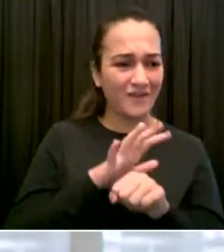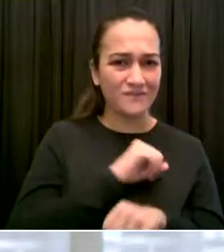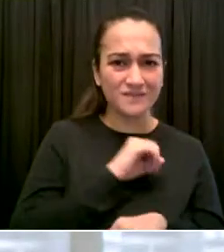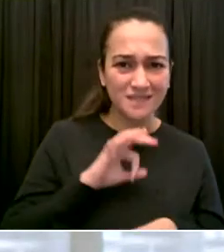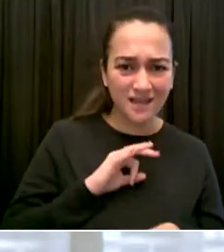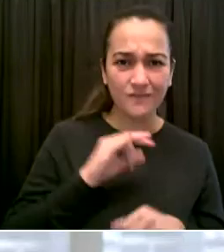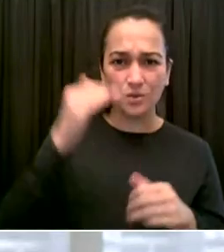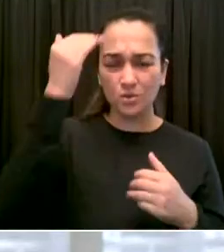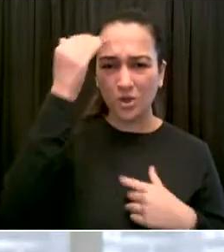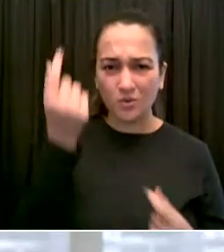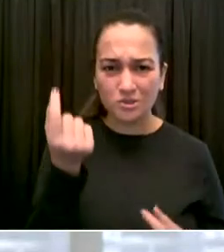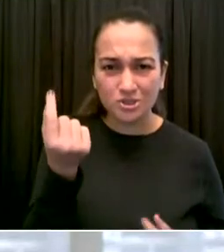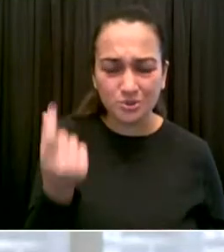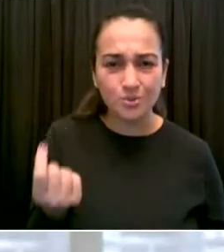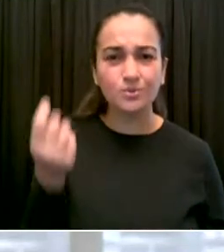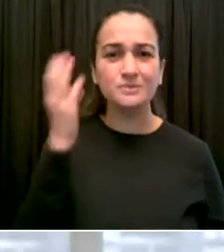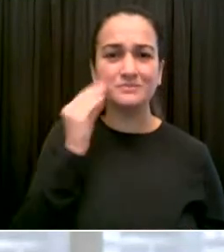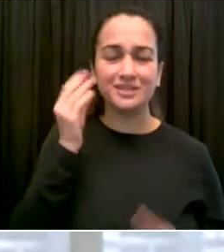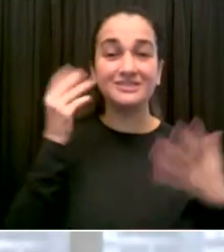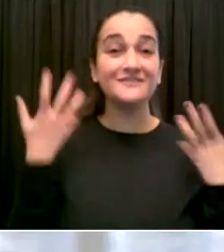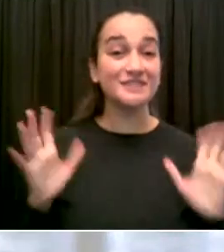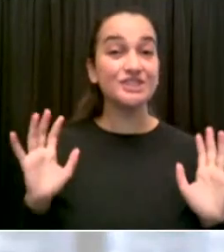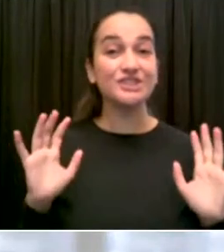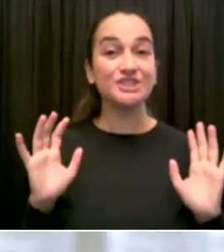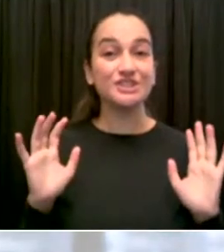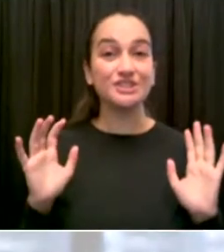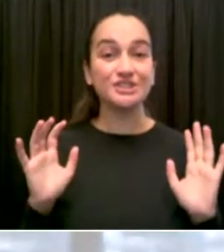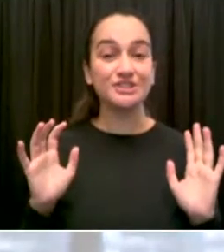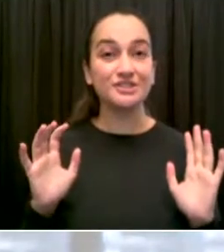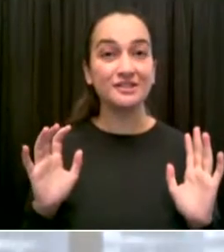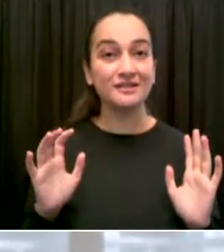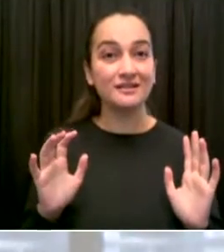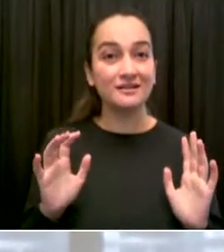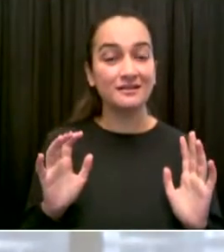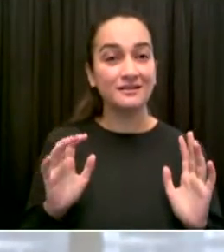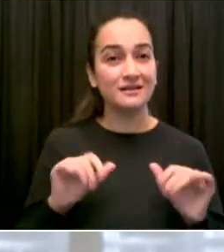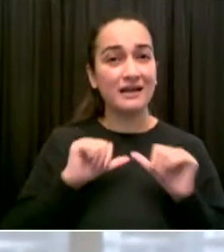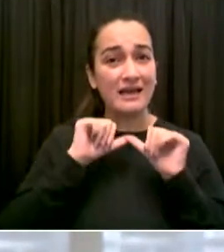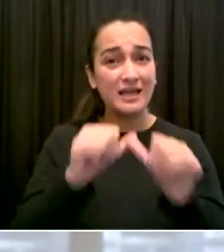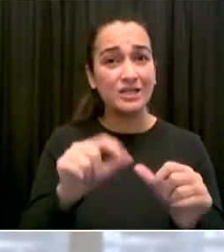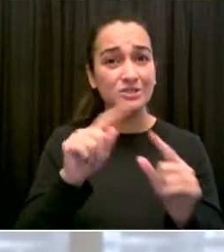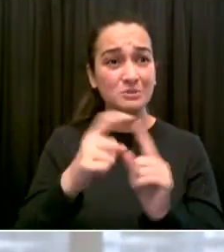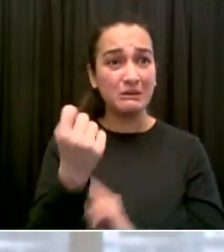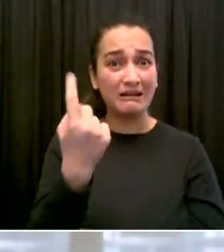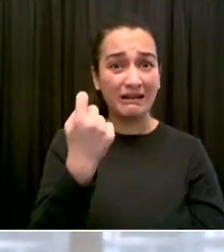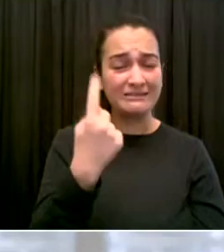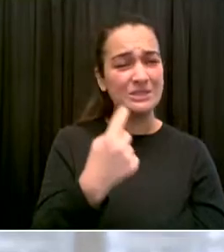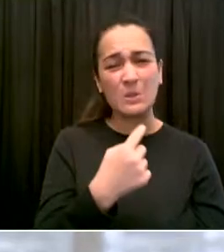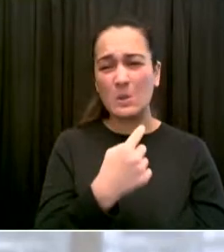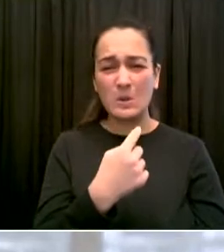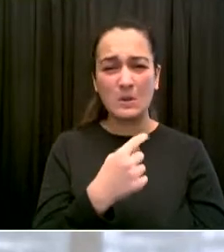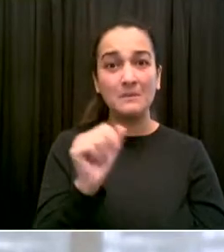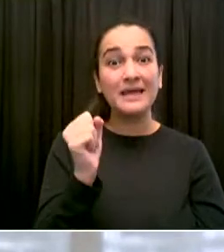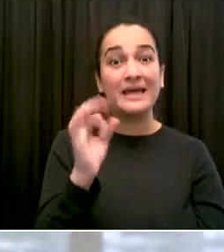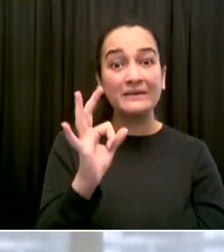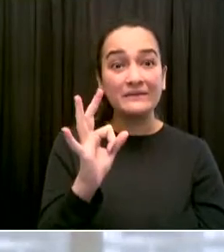THEY CONTINUE TO WORK WITH SCHOOLS THROUGHOUTHT E REMAINDER OF THE DAY. WE ARE REPPARED IF WE NEED TO EXPAND THE HOURS OR EXPAND